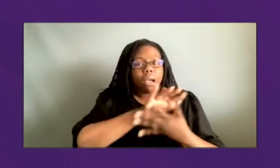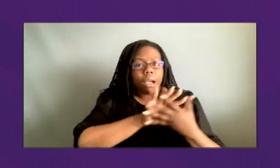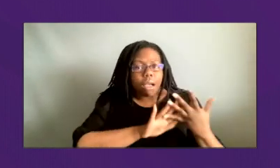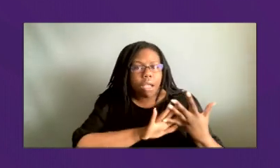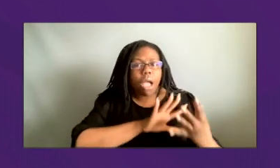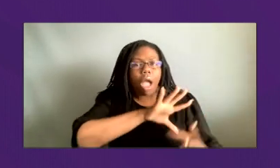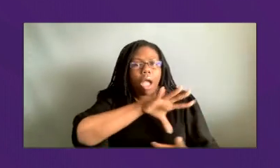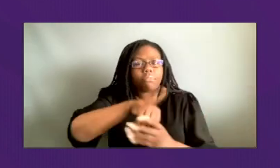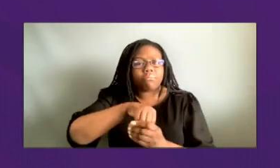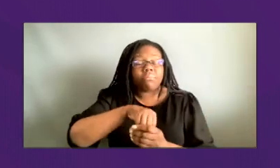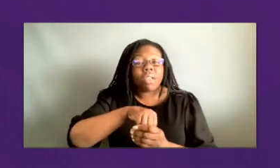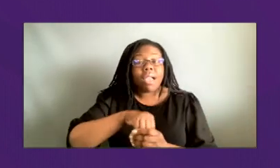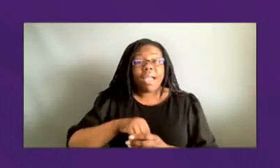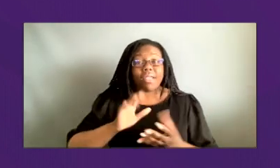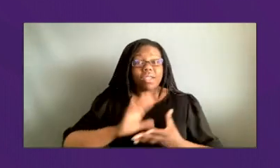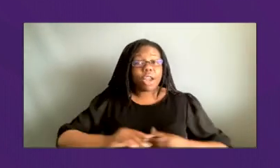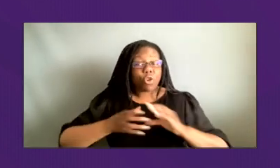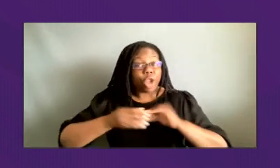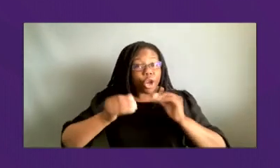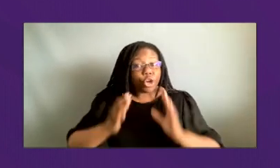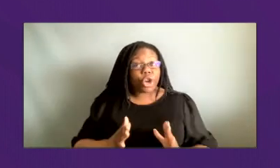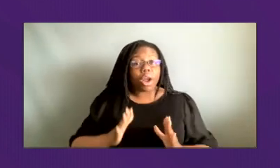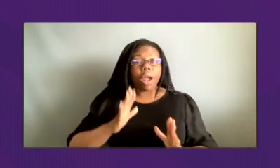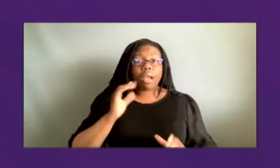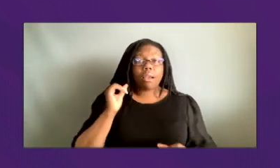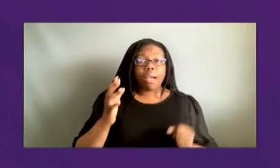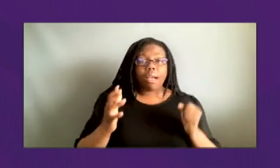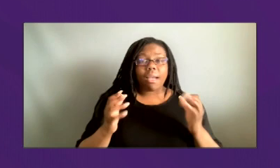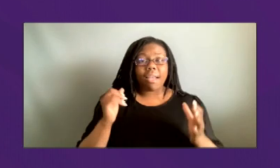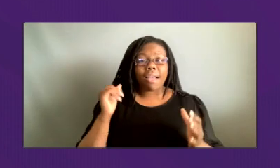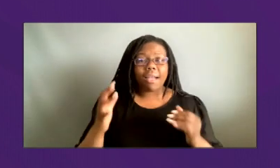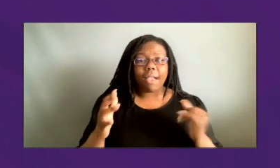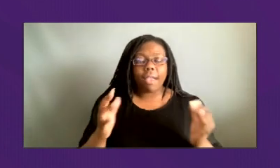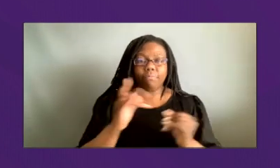and it's important to extract fiction from fact. Next slide, please.